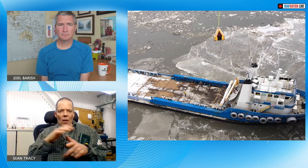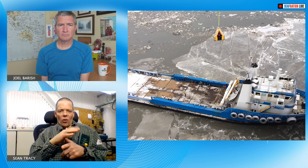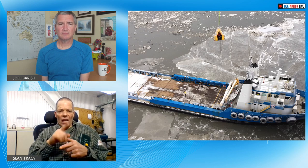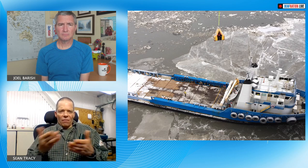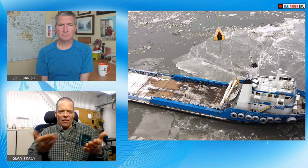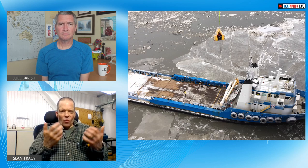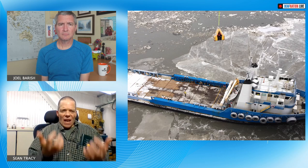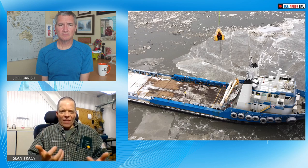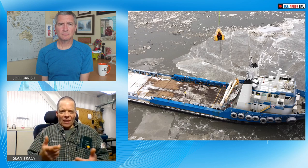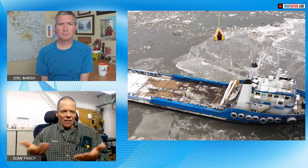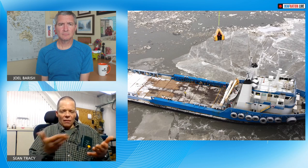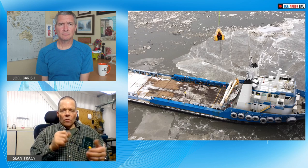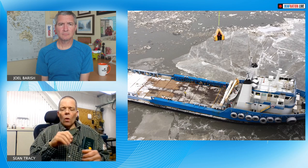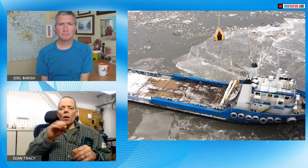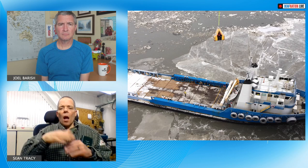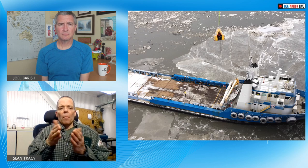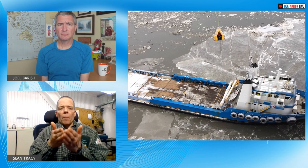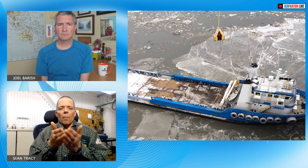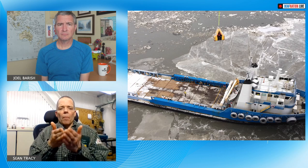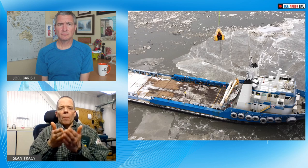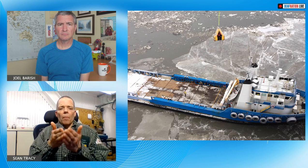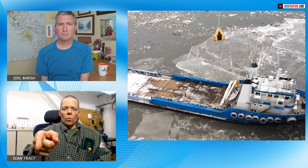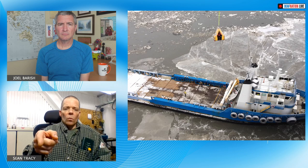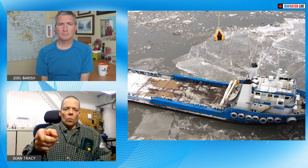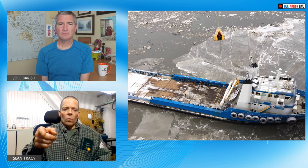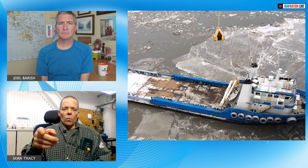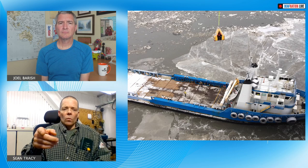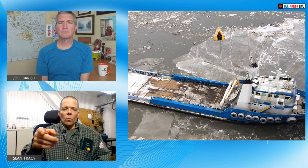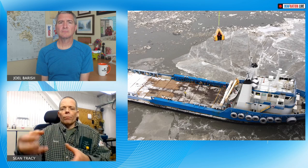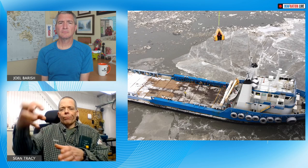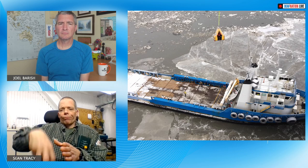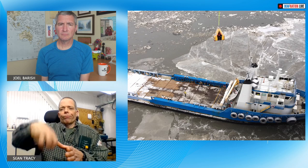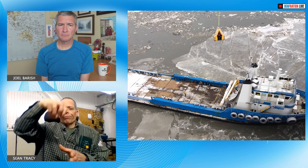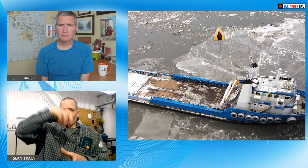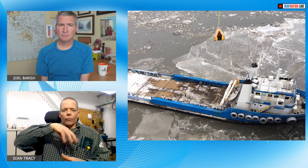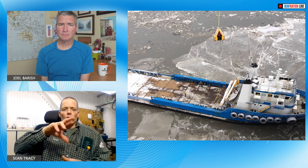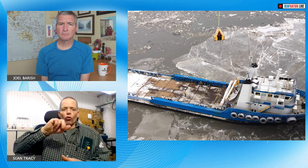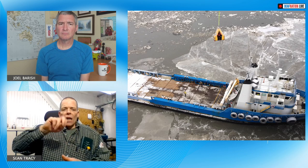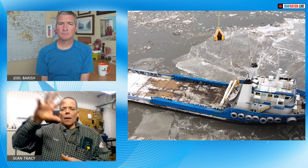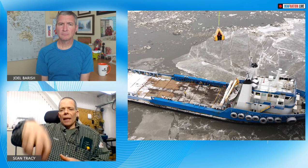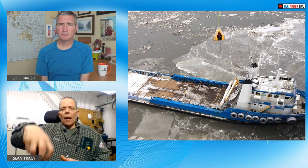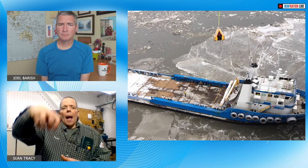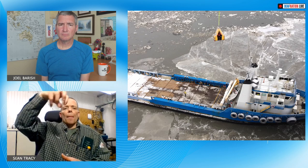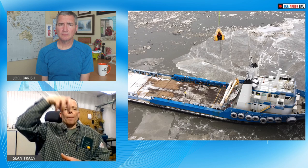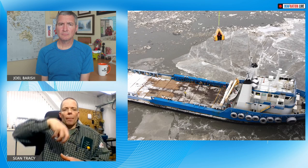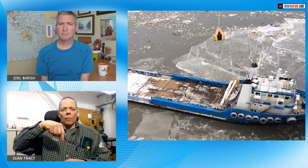So we use a boat like this. The item is brought by boat and then is picked up by a crane